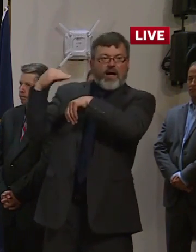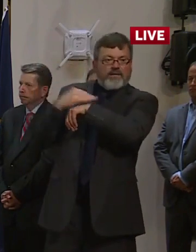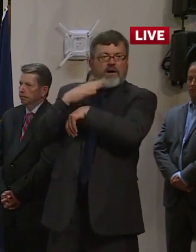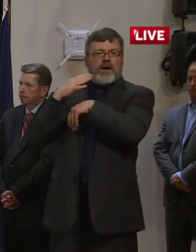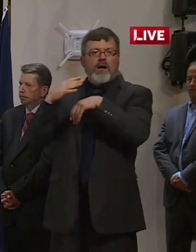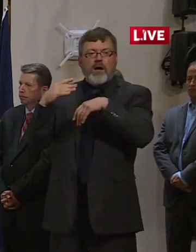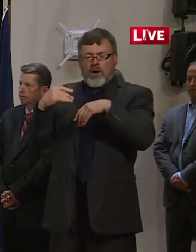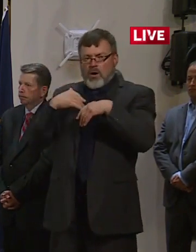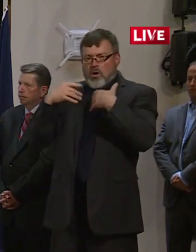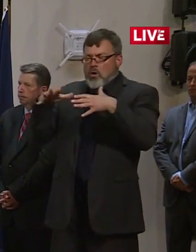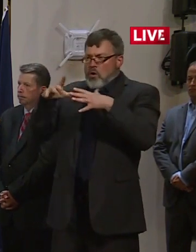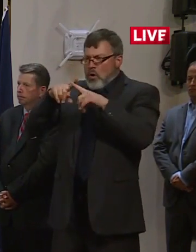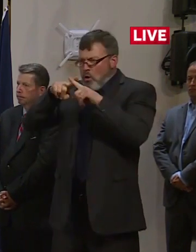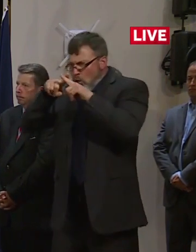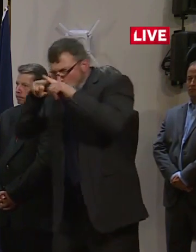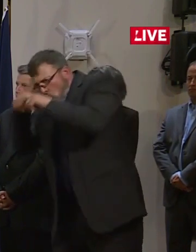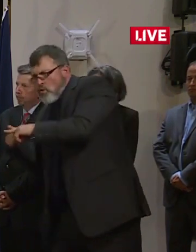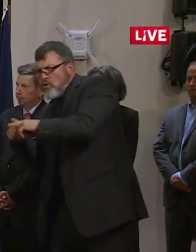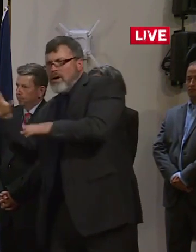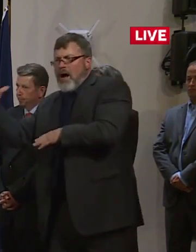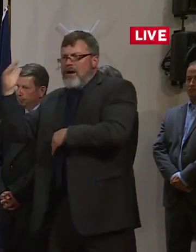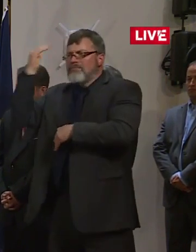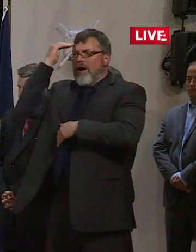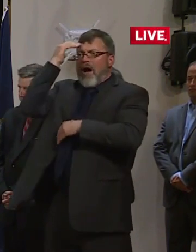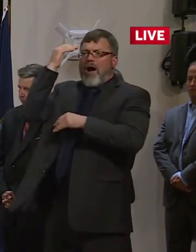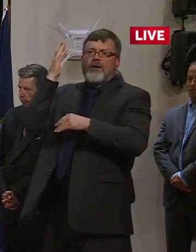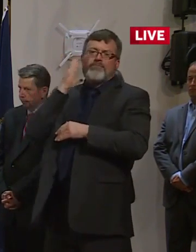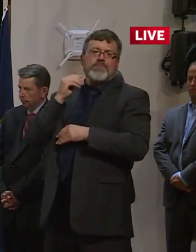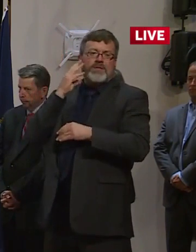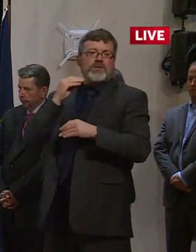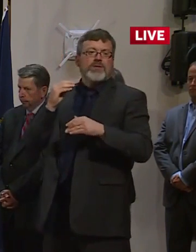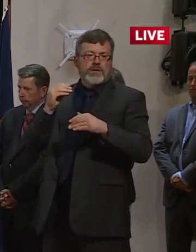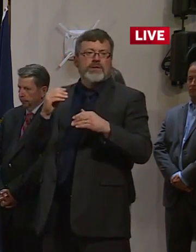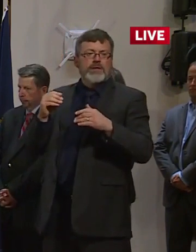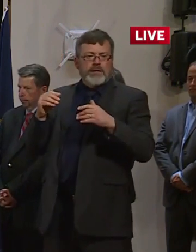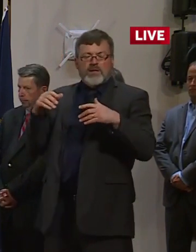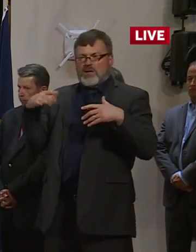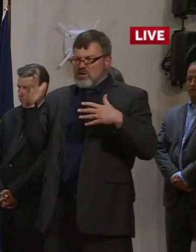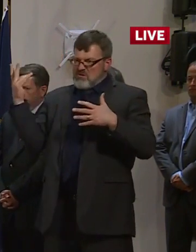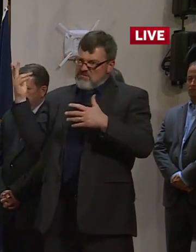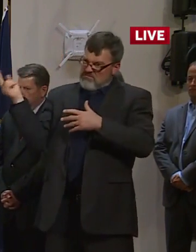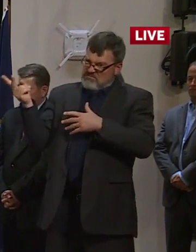KELSO, AND TIRHE TEAMS, WHOSE ADVICE AND GUIDANCE WERE RELIED